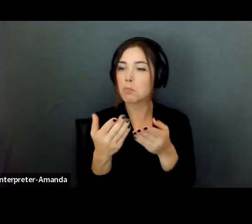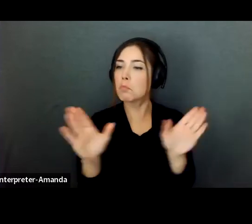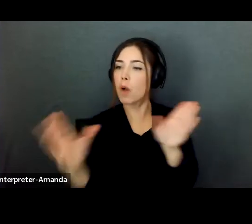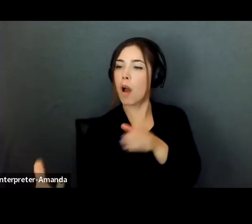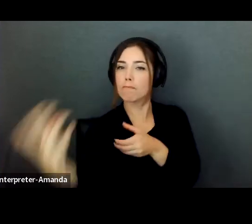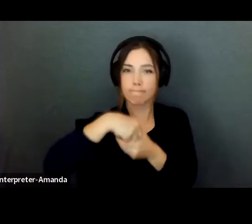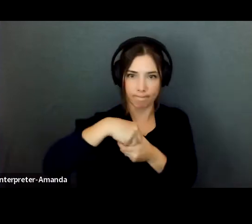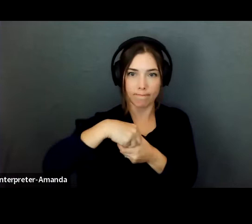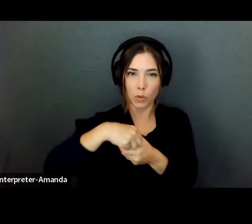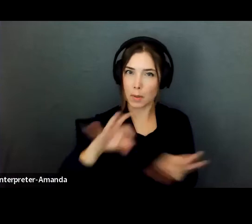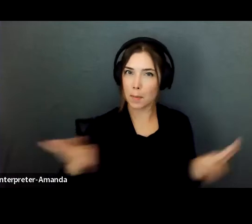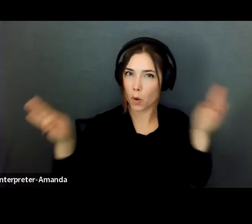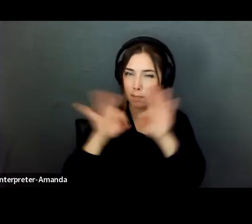Next slide, please.